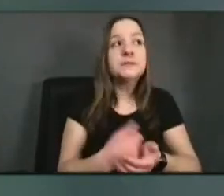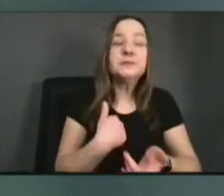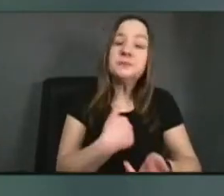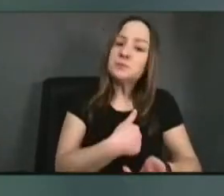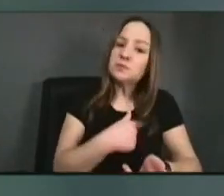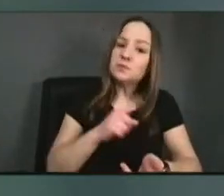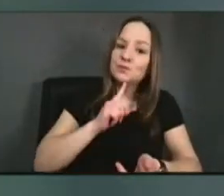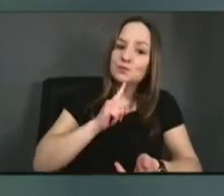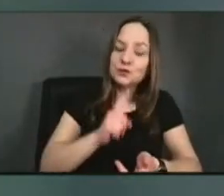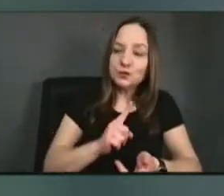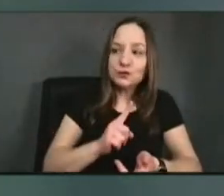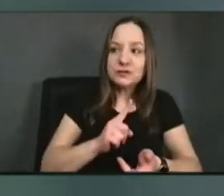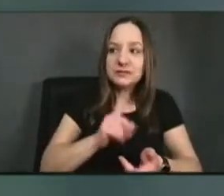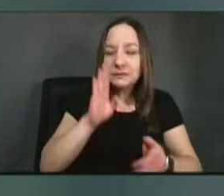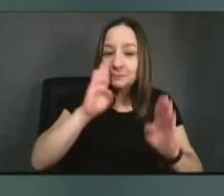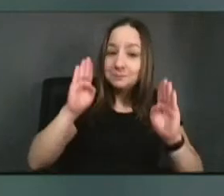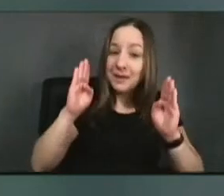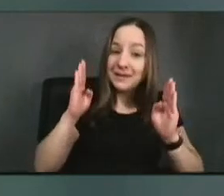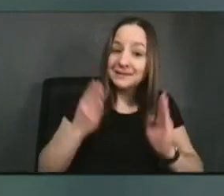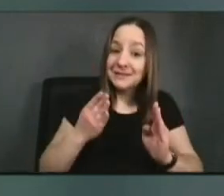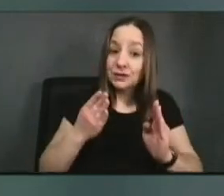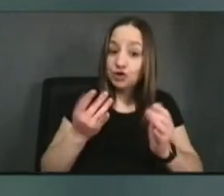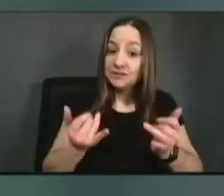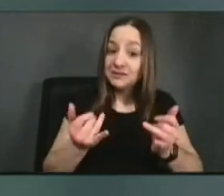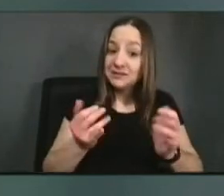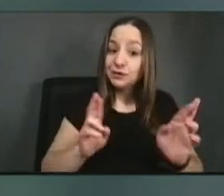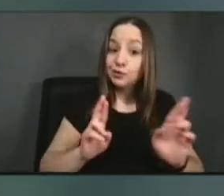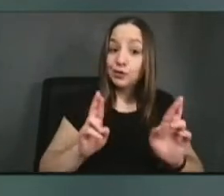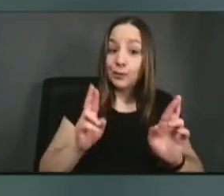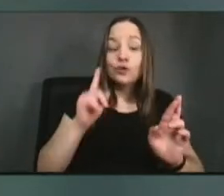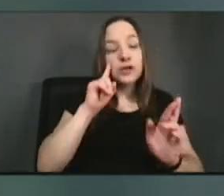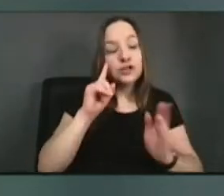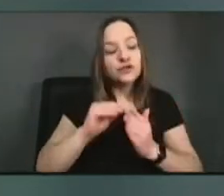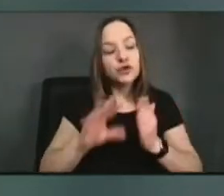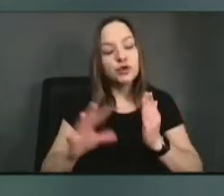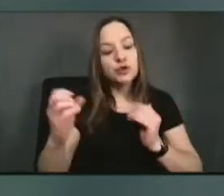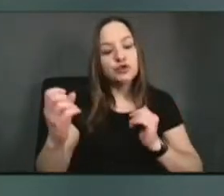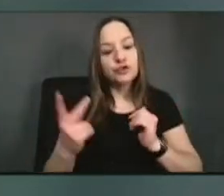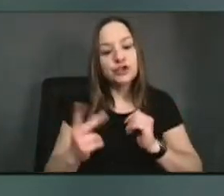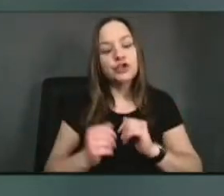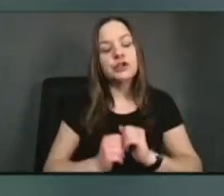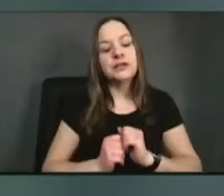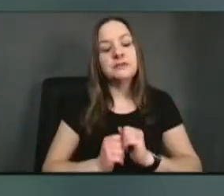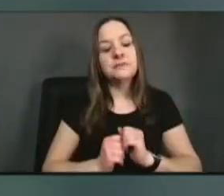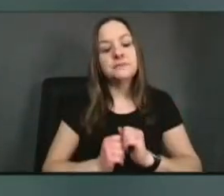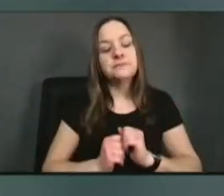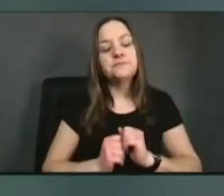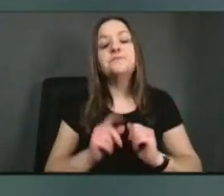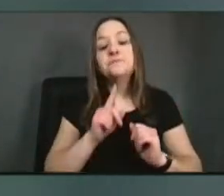in our schools. And so We have paid close attention to this in